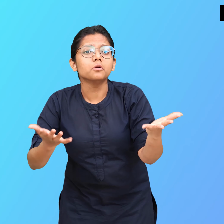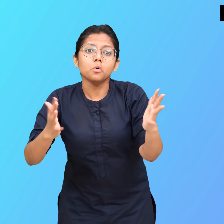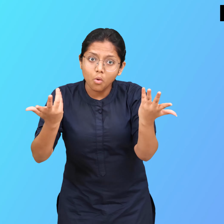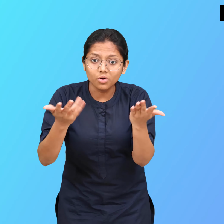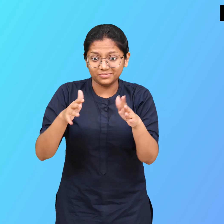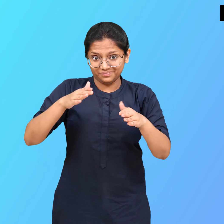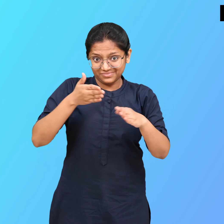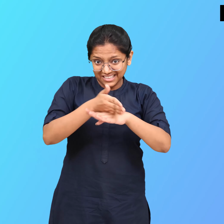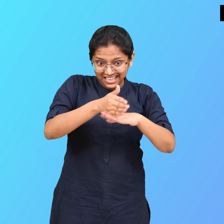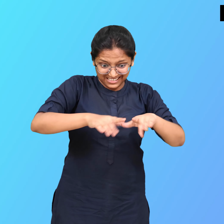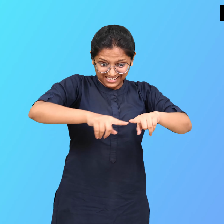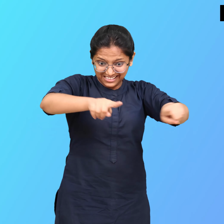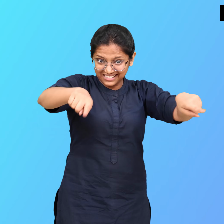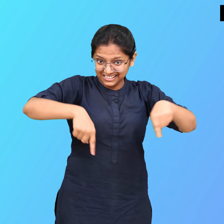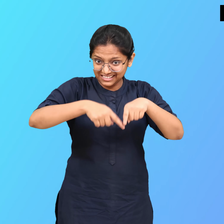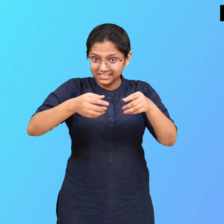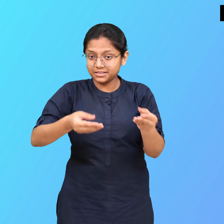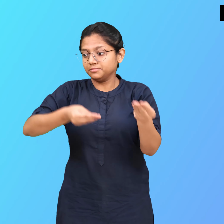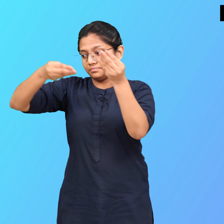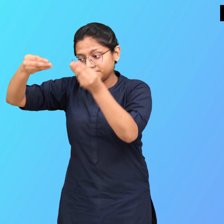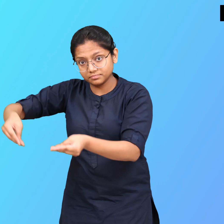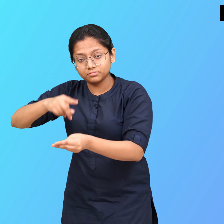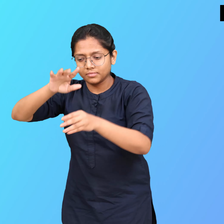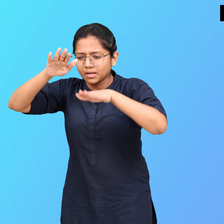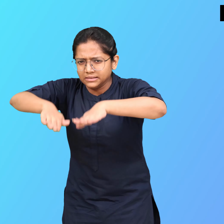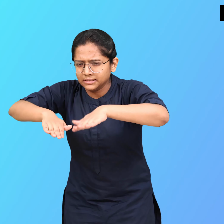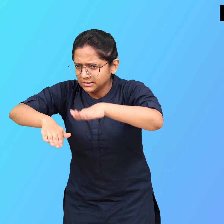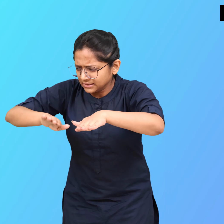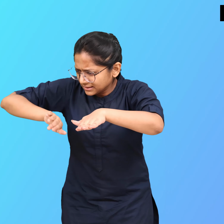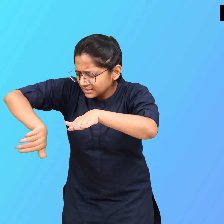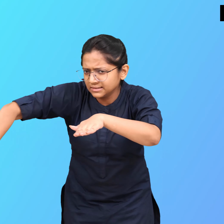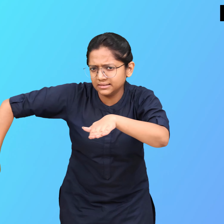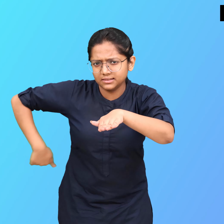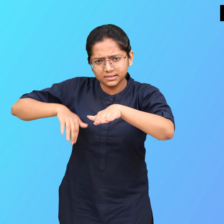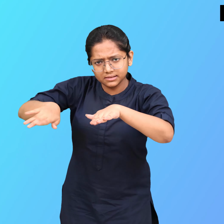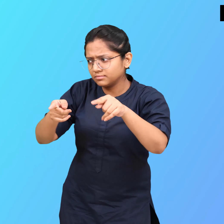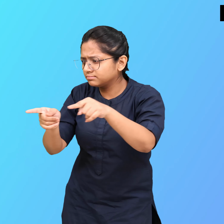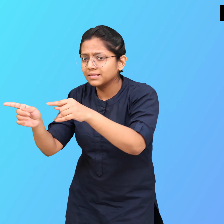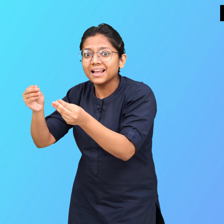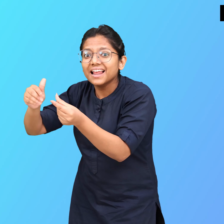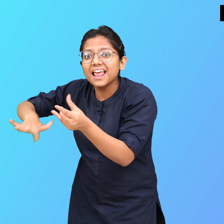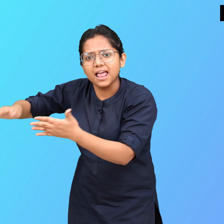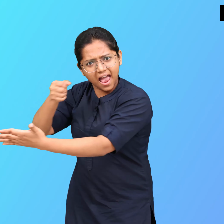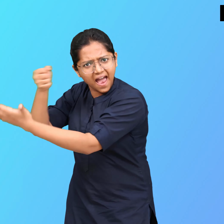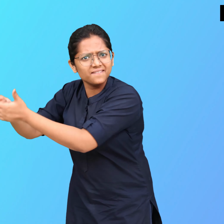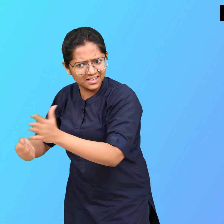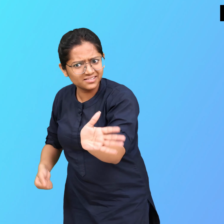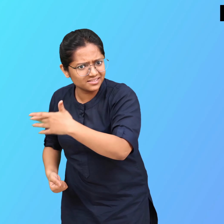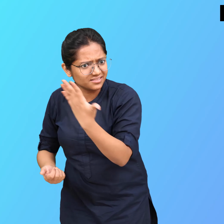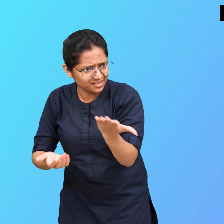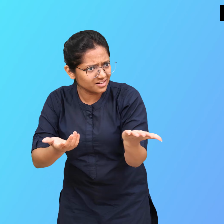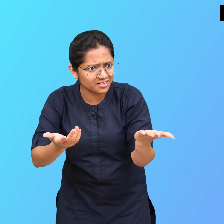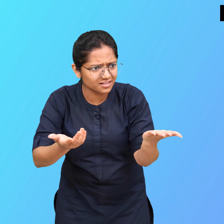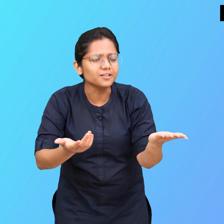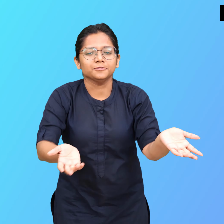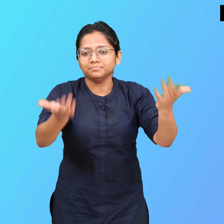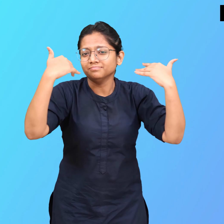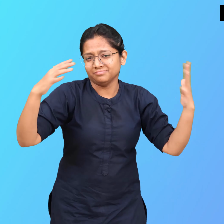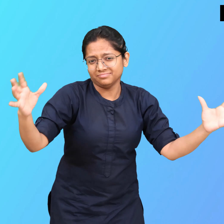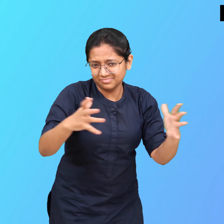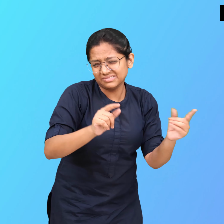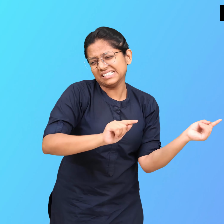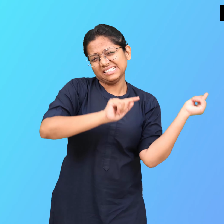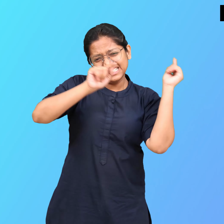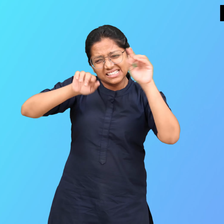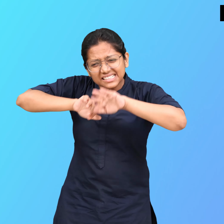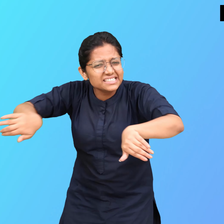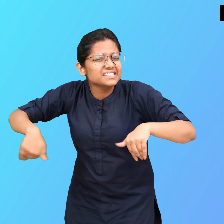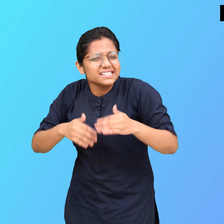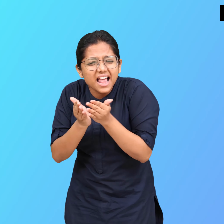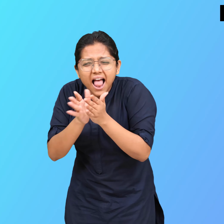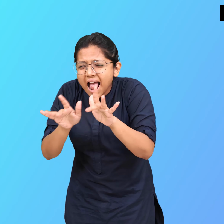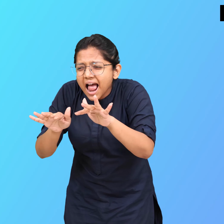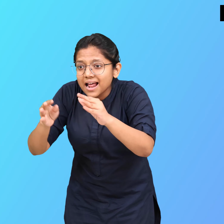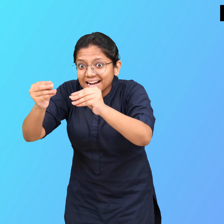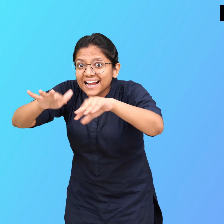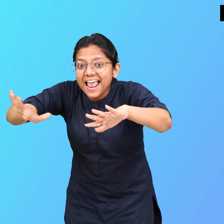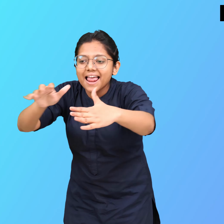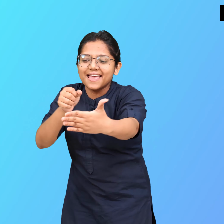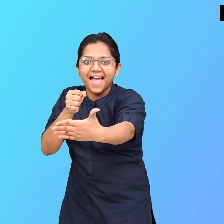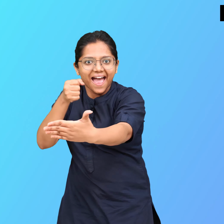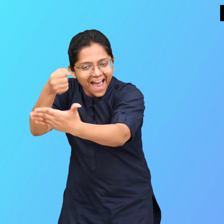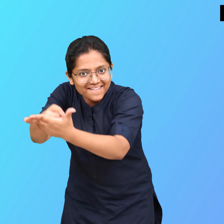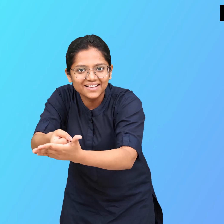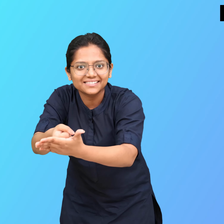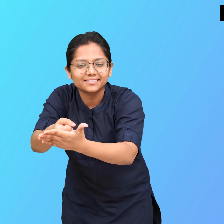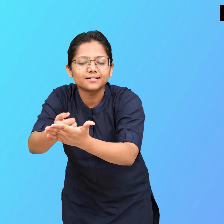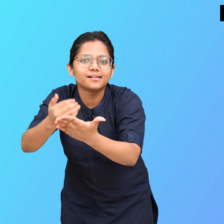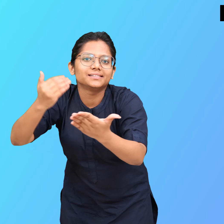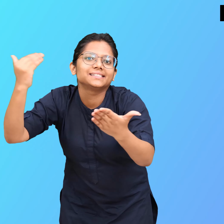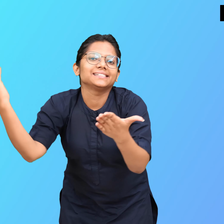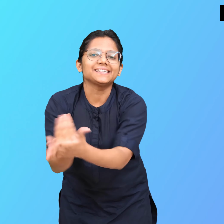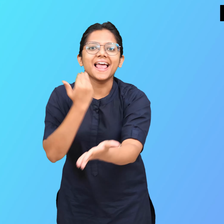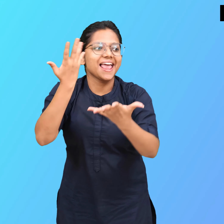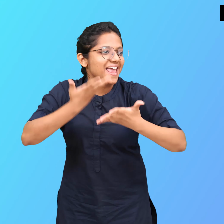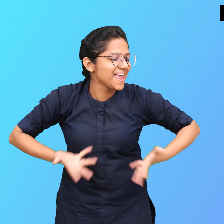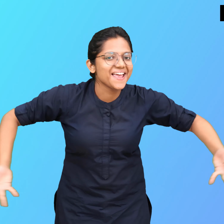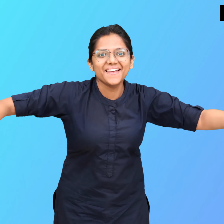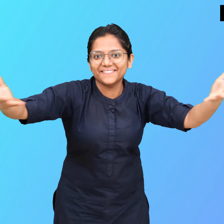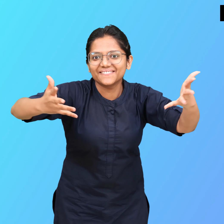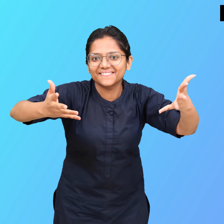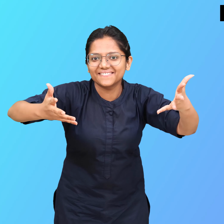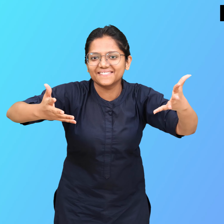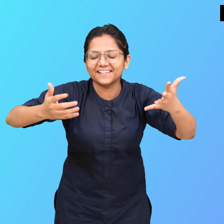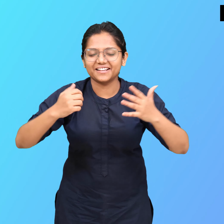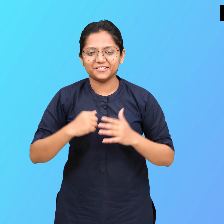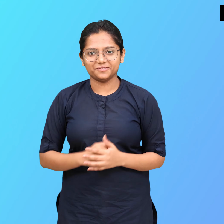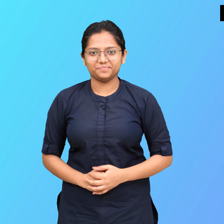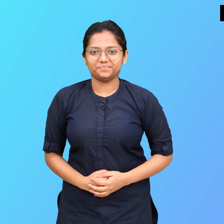The others used wooden boards or pieces of the ship. And this is how all the people went safely to land.